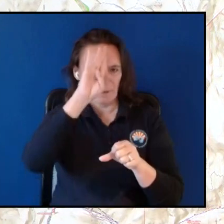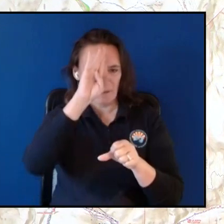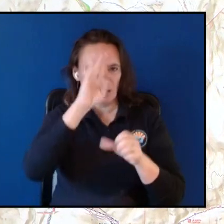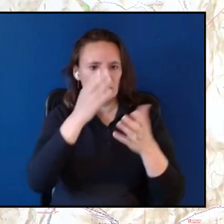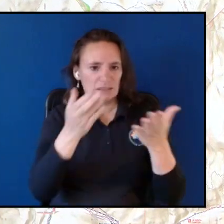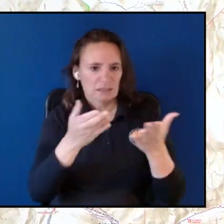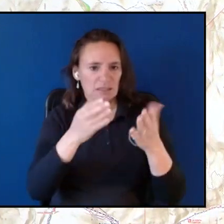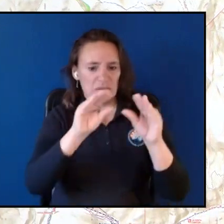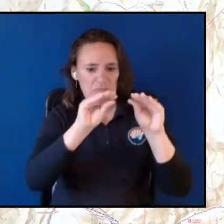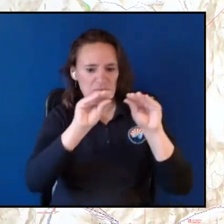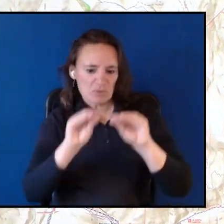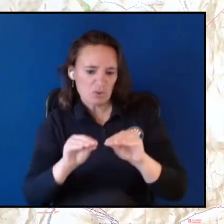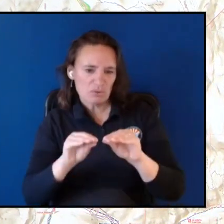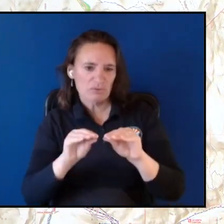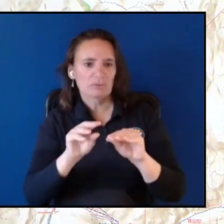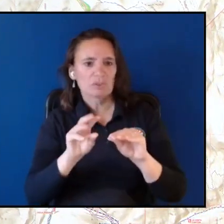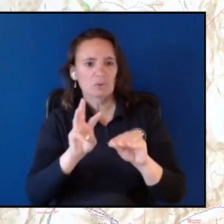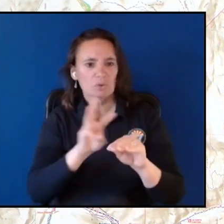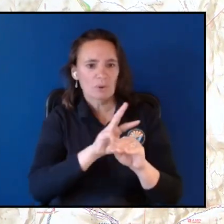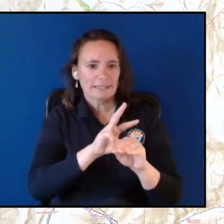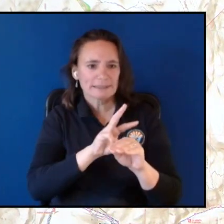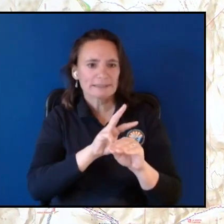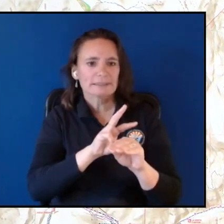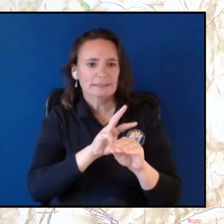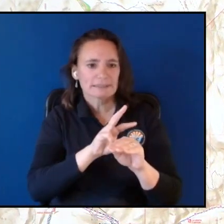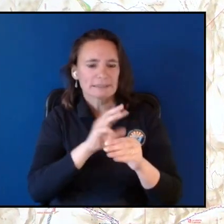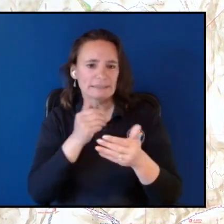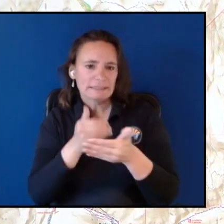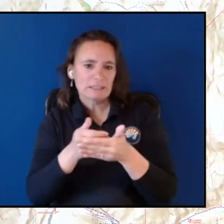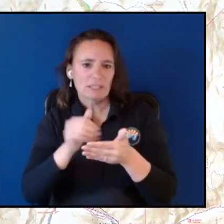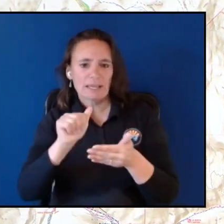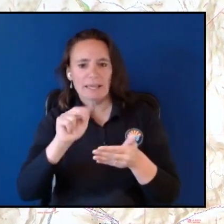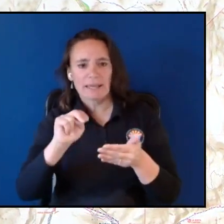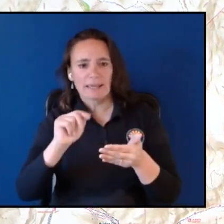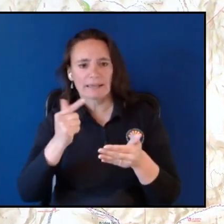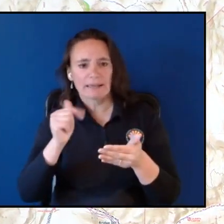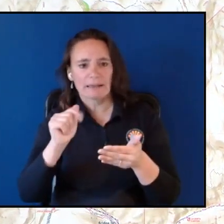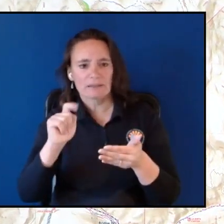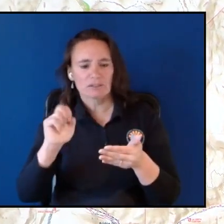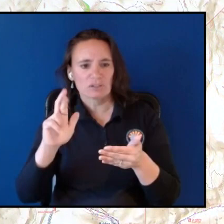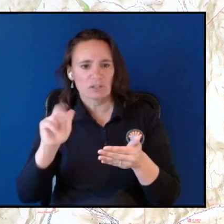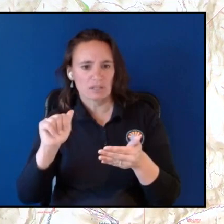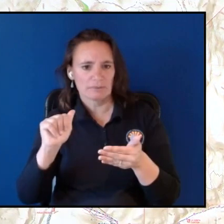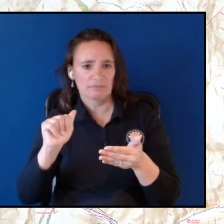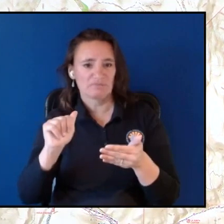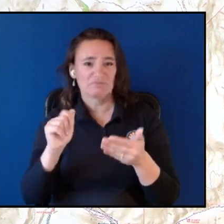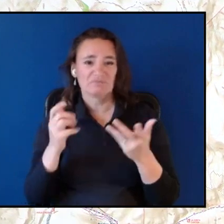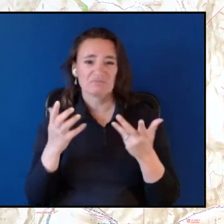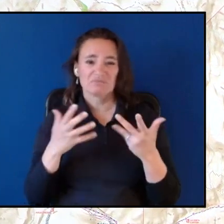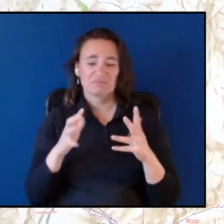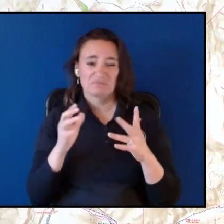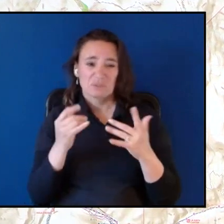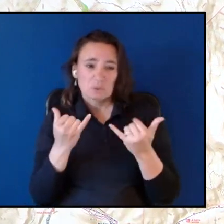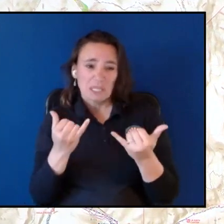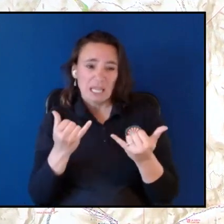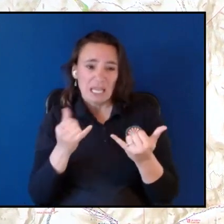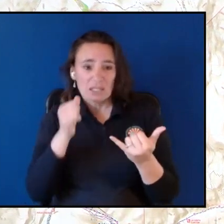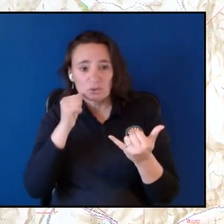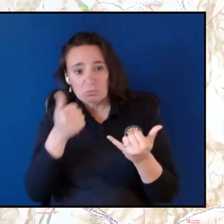west over there to the area by Angostura, and we think after today maybe after tomorrow, that will be able to to pull those